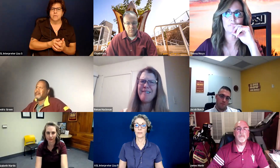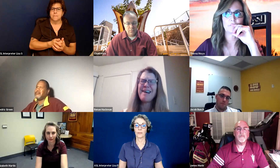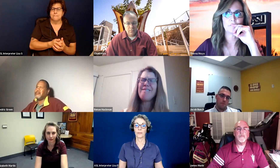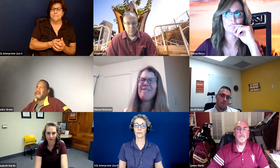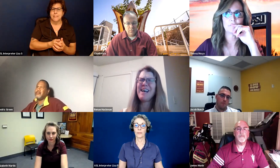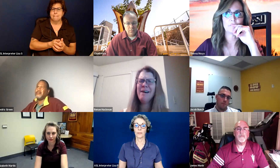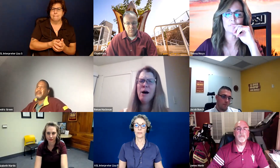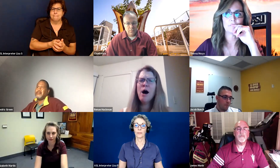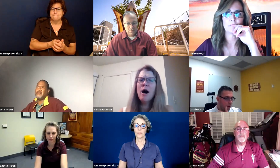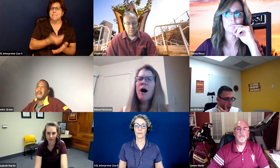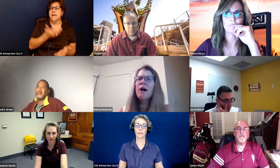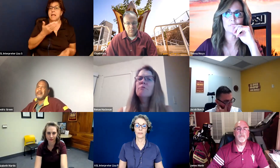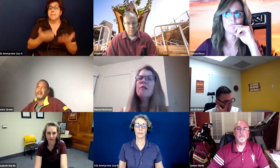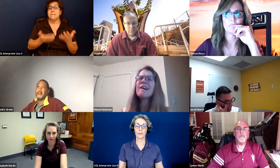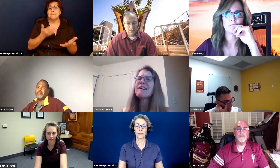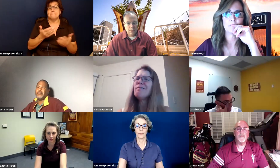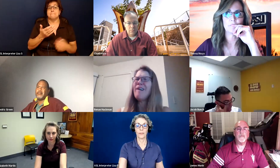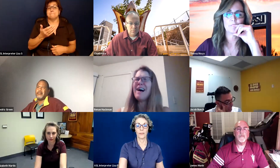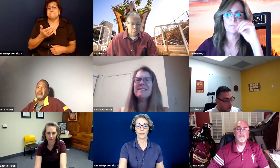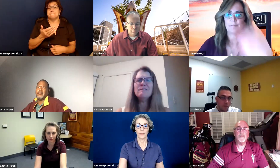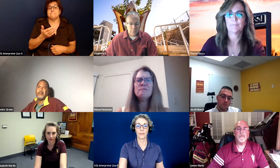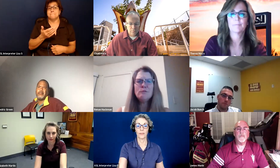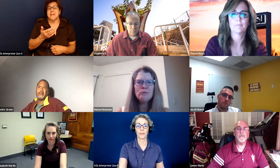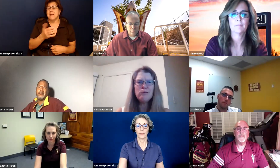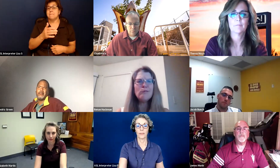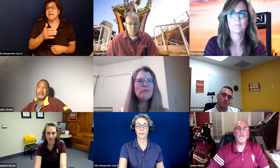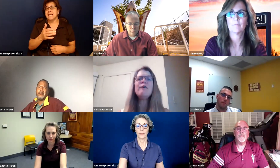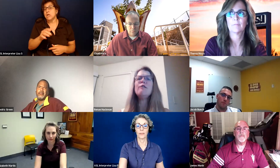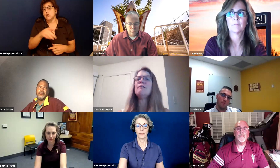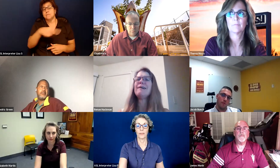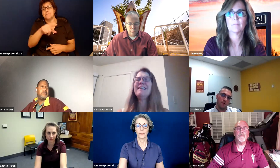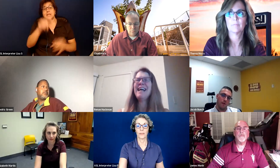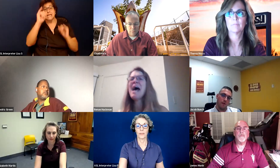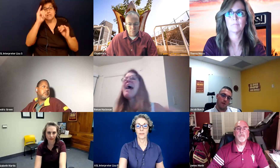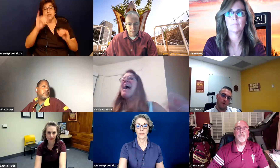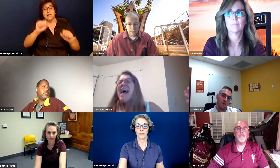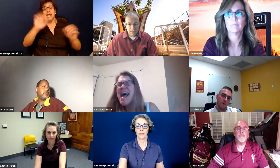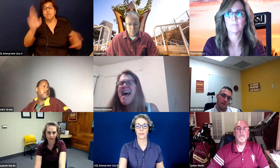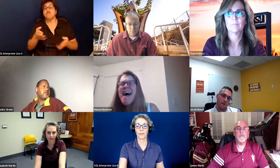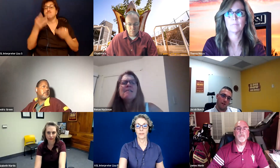Maybe recommend for the research so that research .